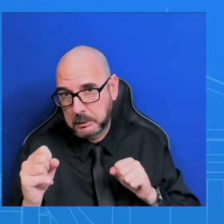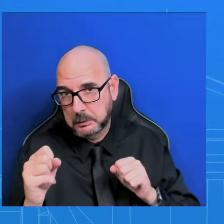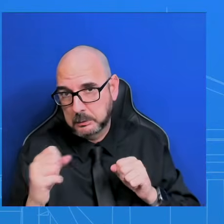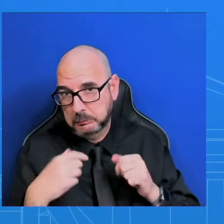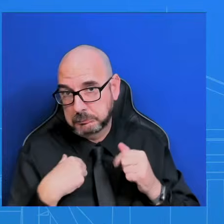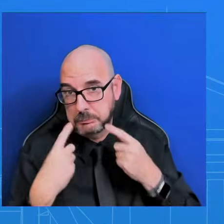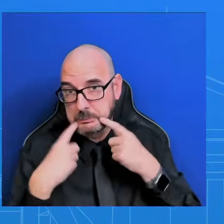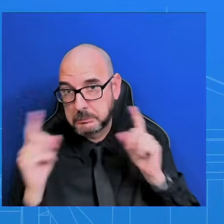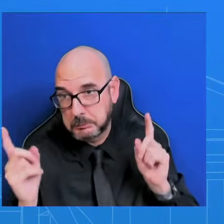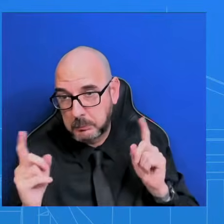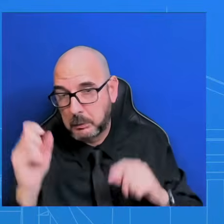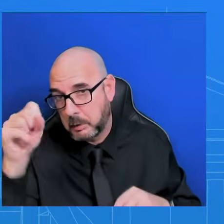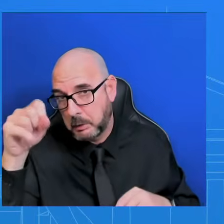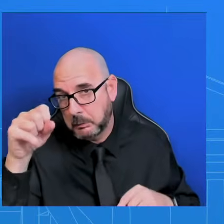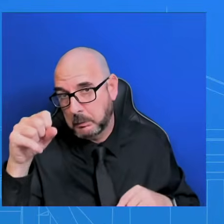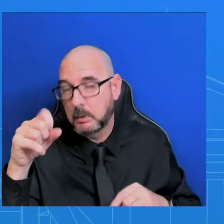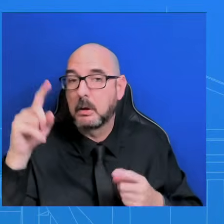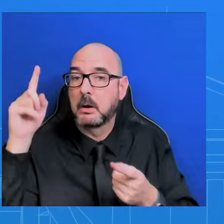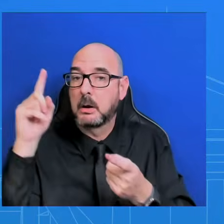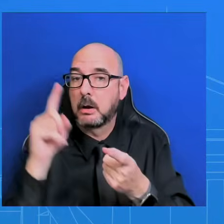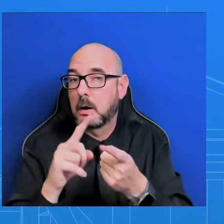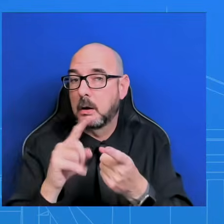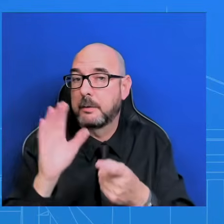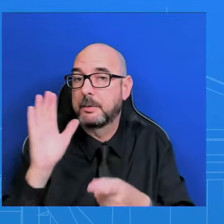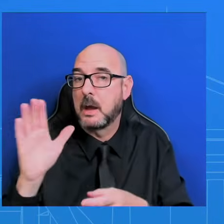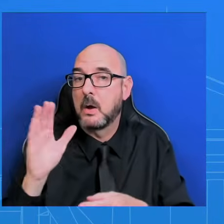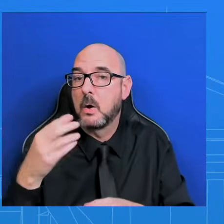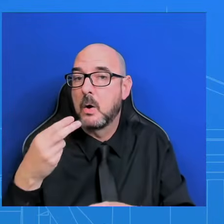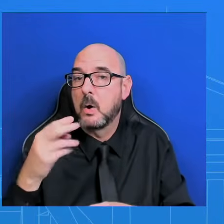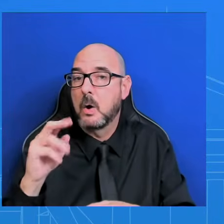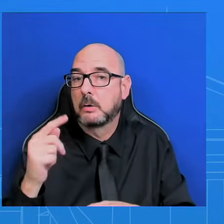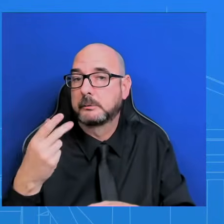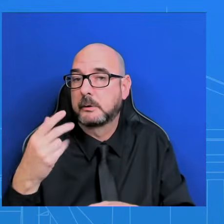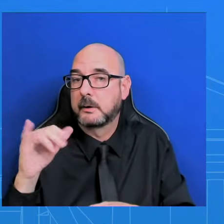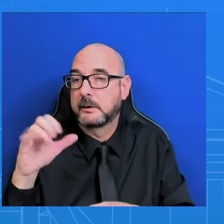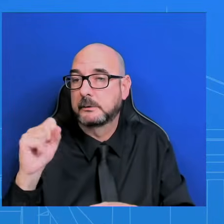But clearly -- and the President alluded to this yesterday -- they still have some offensive capability.